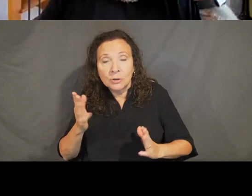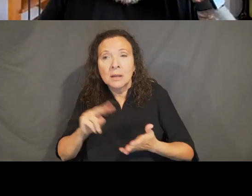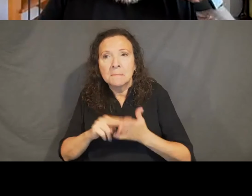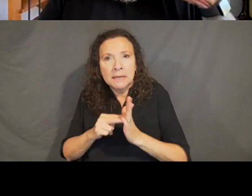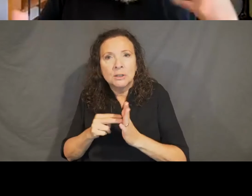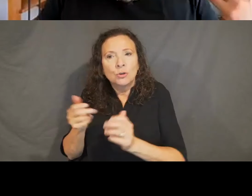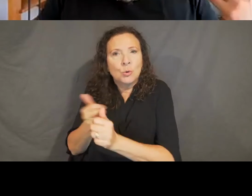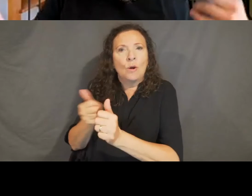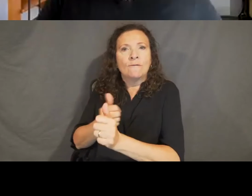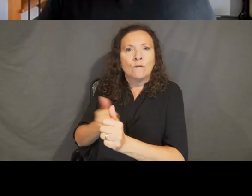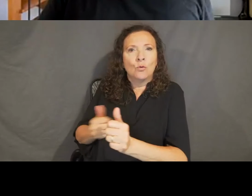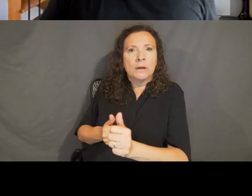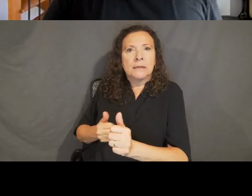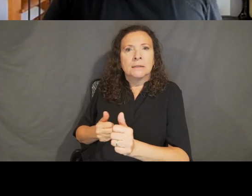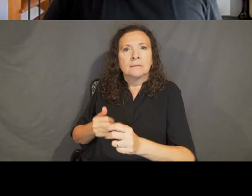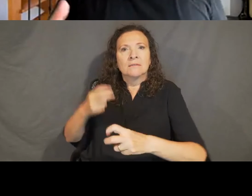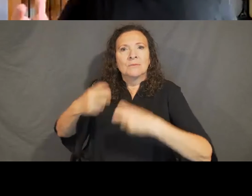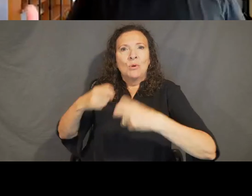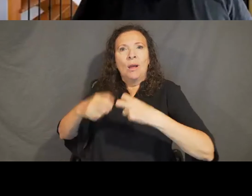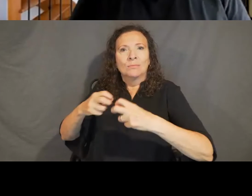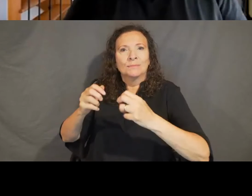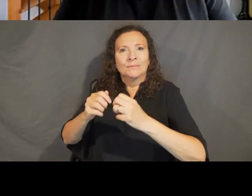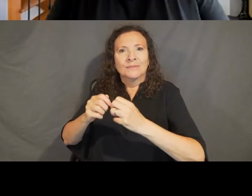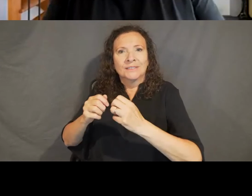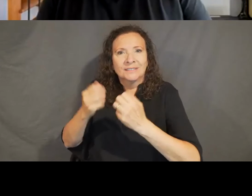otherwise fall into because you wouldn't know these things.